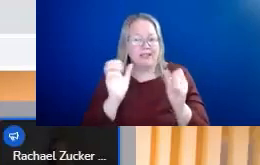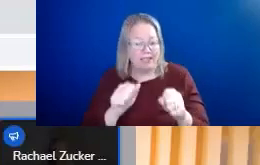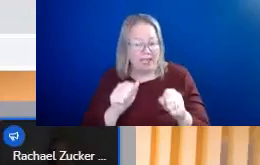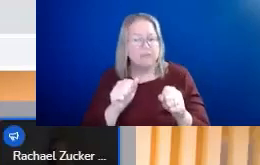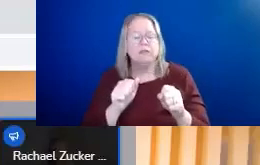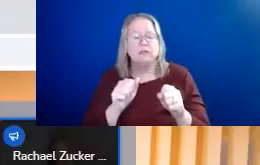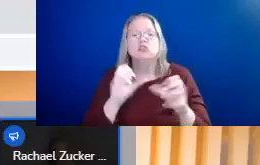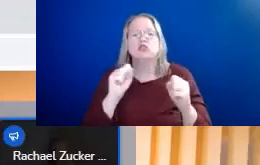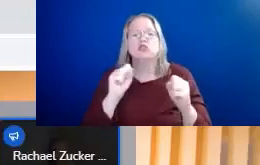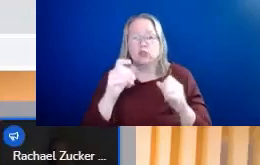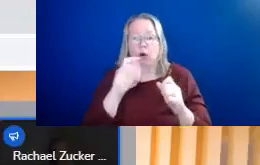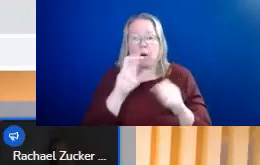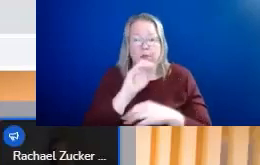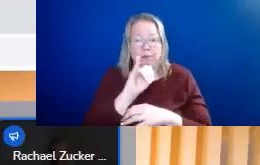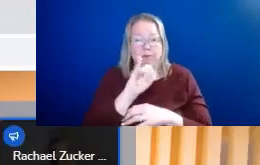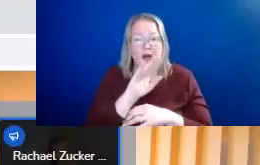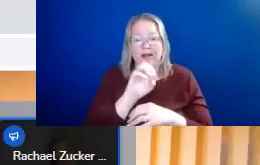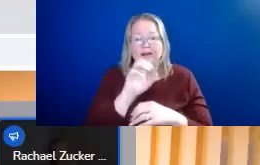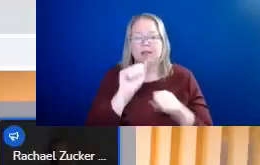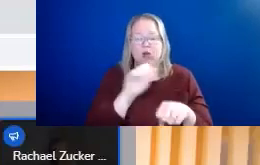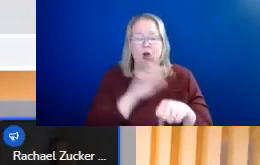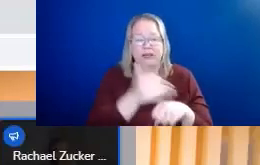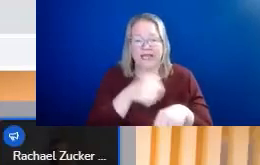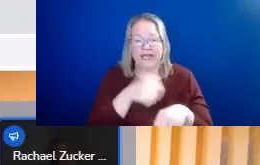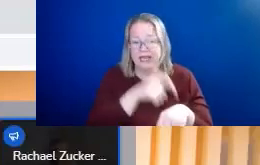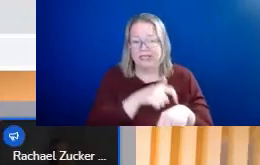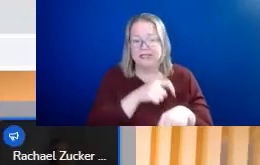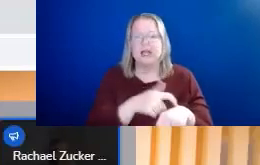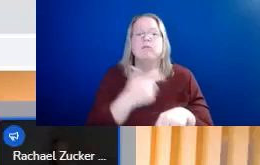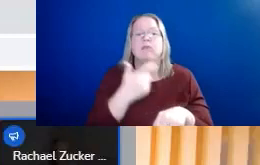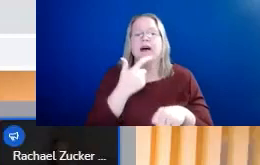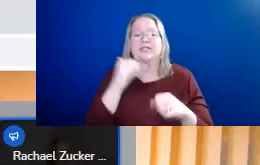12:28:01 the mic on at any time. If that causes any issues , you